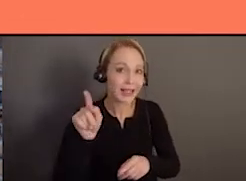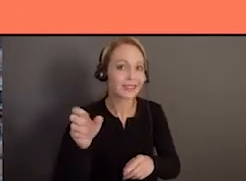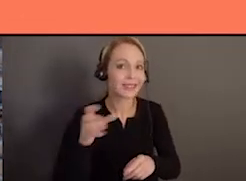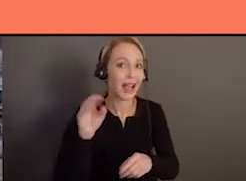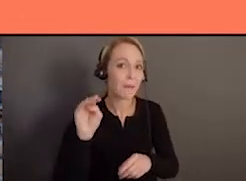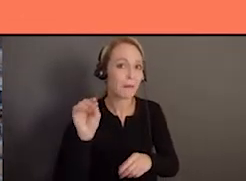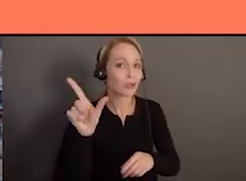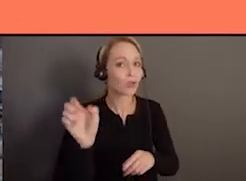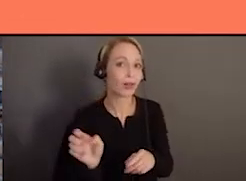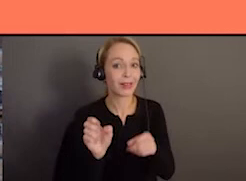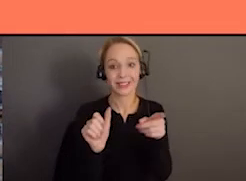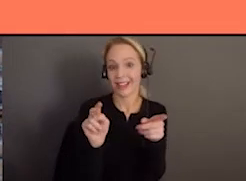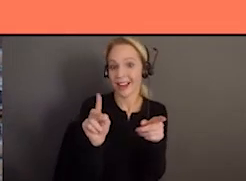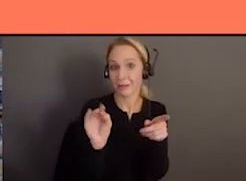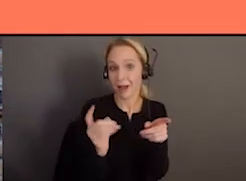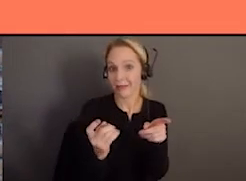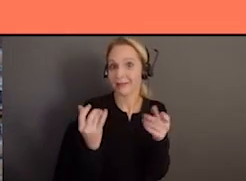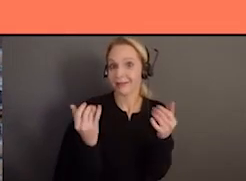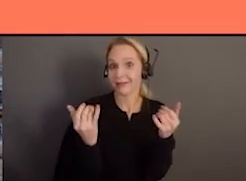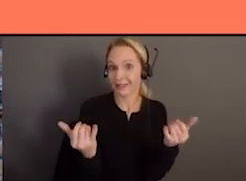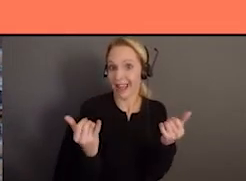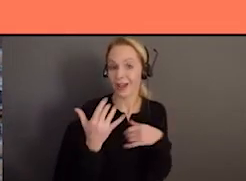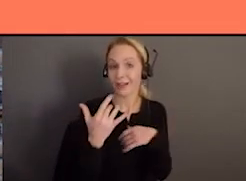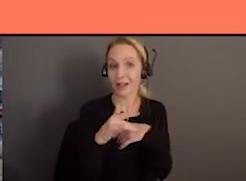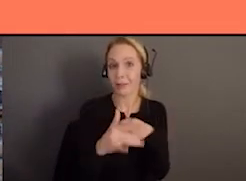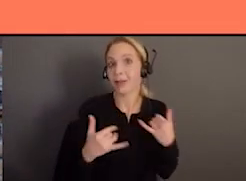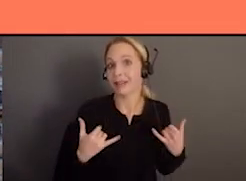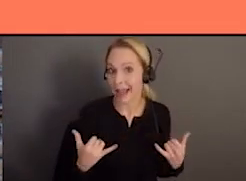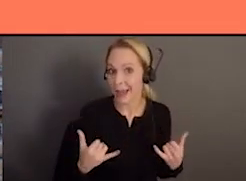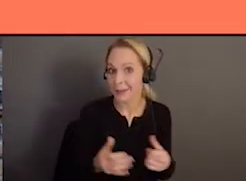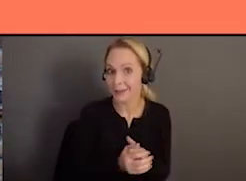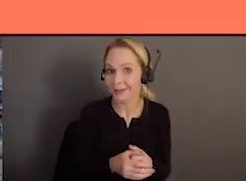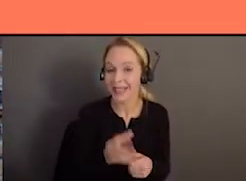SANDBOXES ARE CURRENTLY AVAILABLE NOW AND TO ENTERPRISE CUSTOMERS.